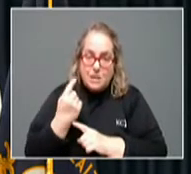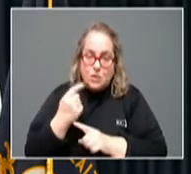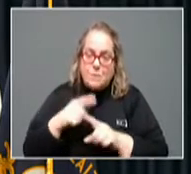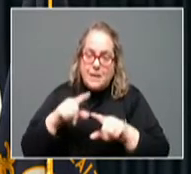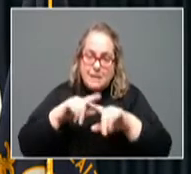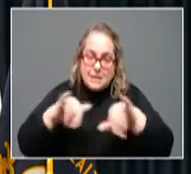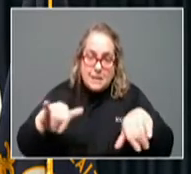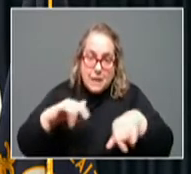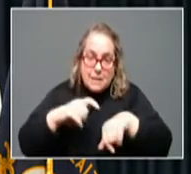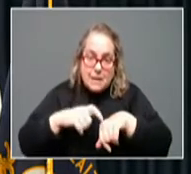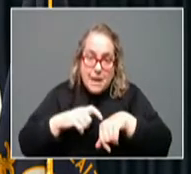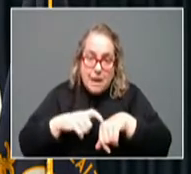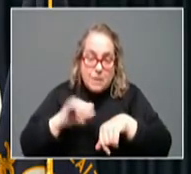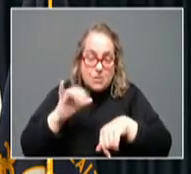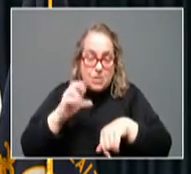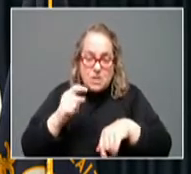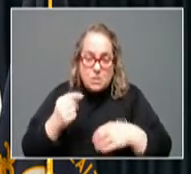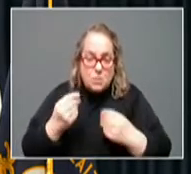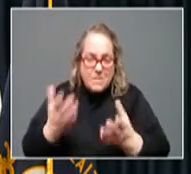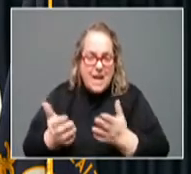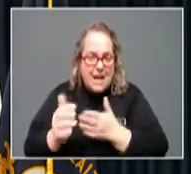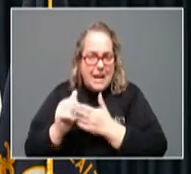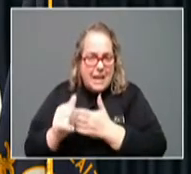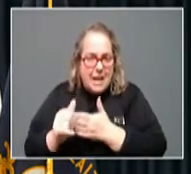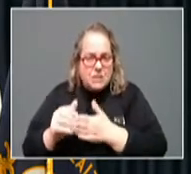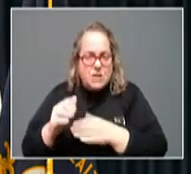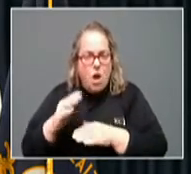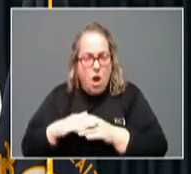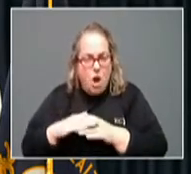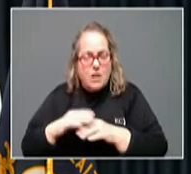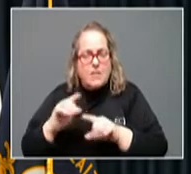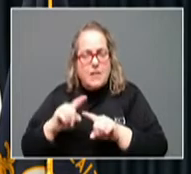providing guidance on the layered mitigation strategies that any family